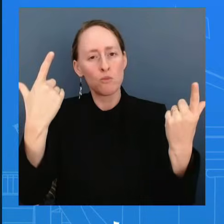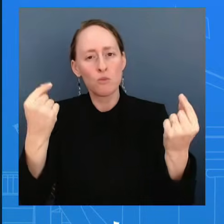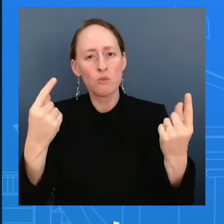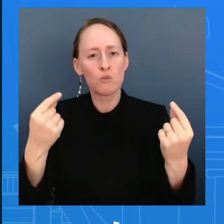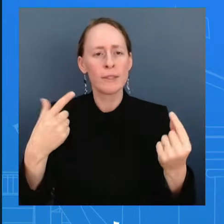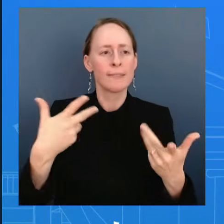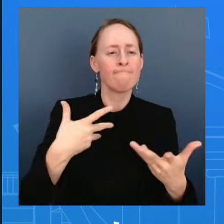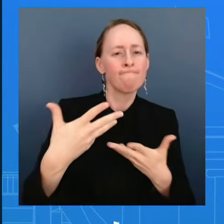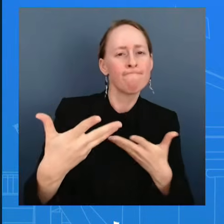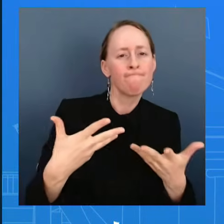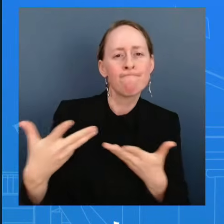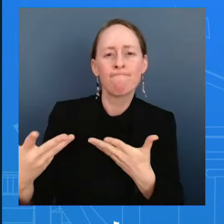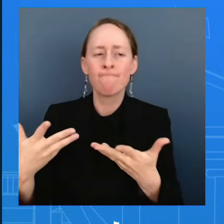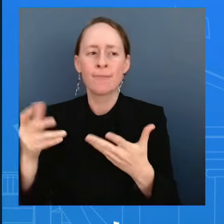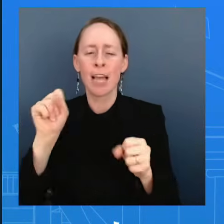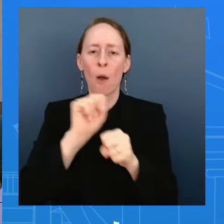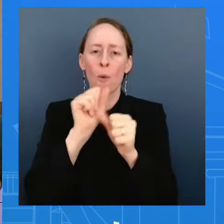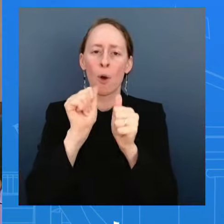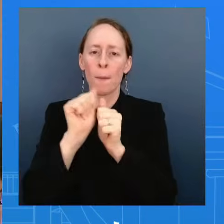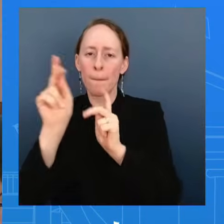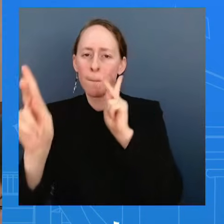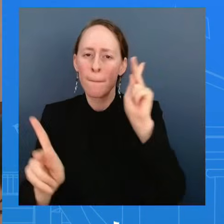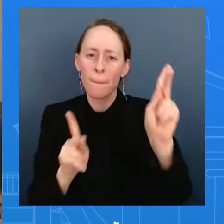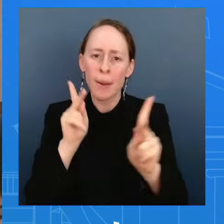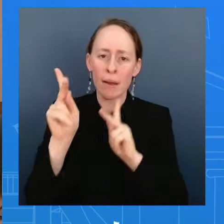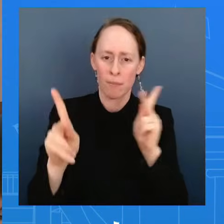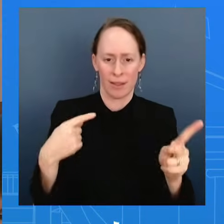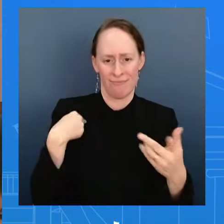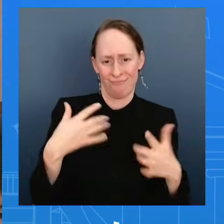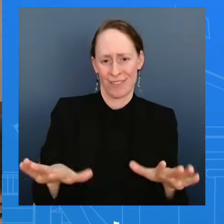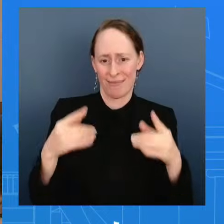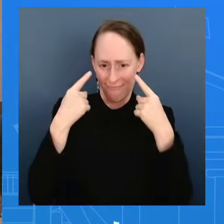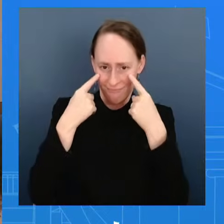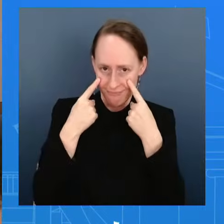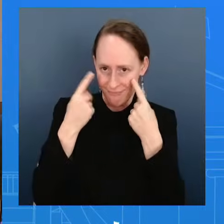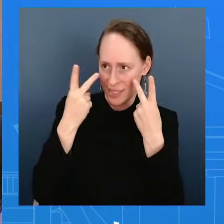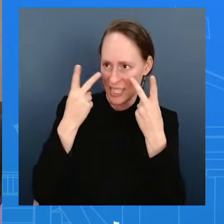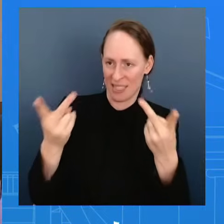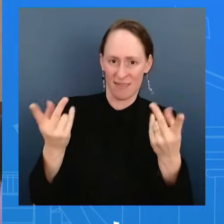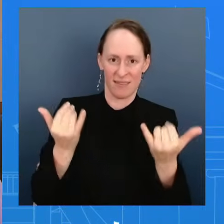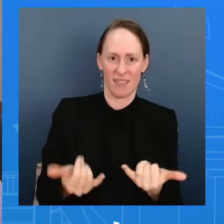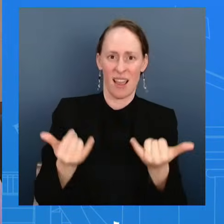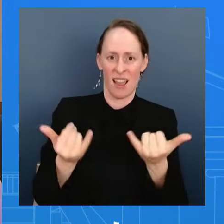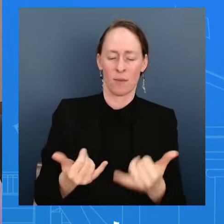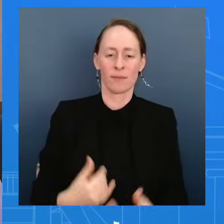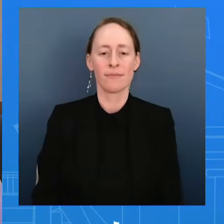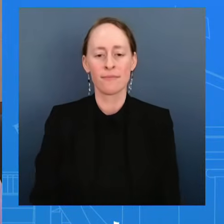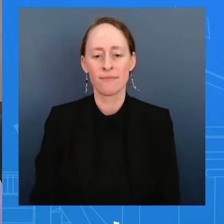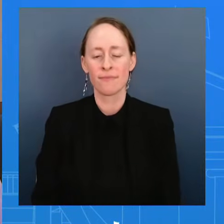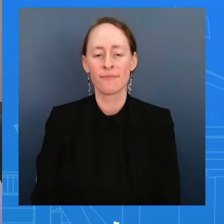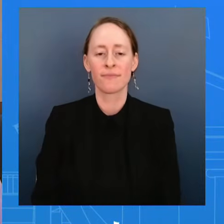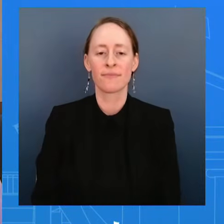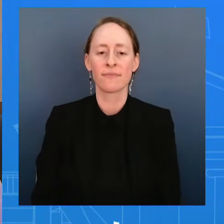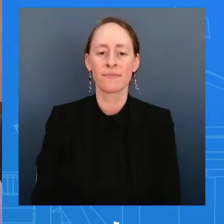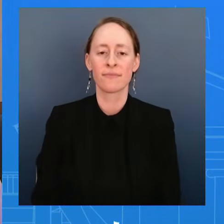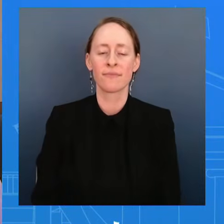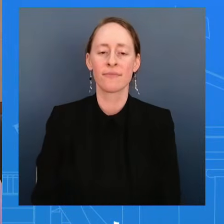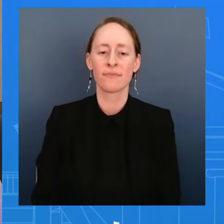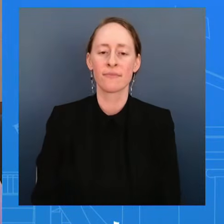And, look, this is a president that took on an economy that was in a downfall -- right? -- because of the pandemic.